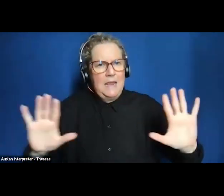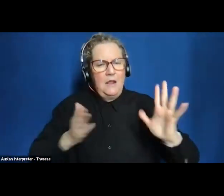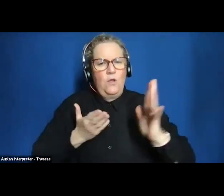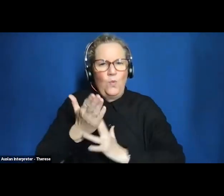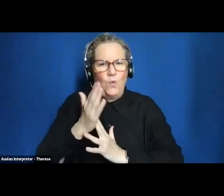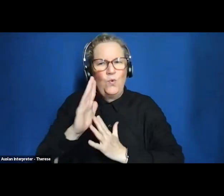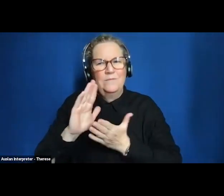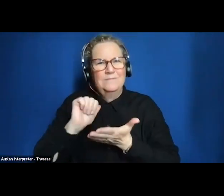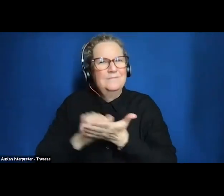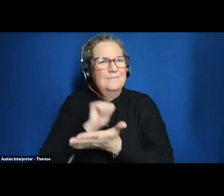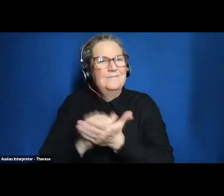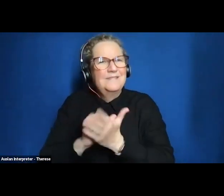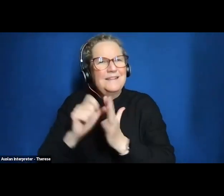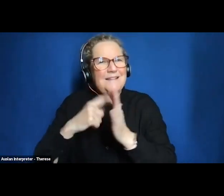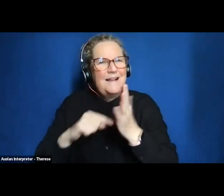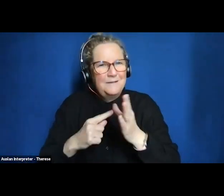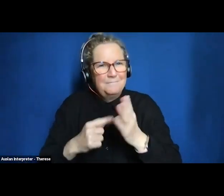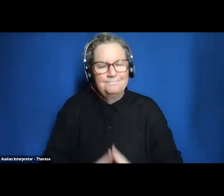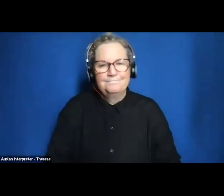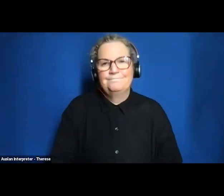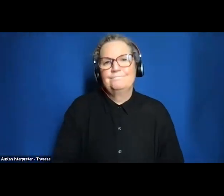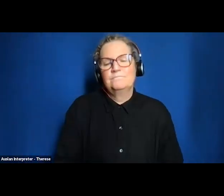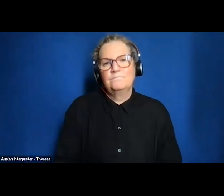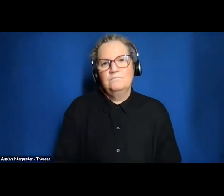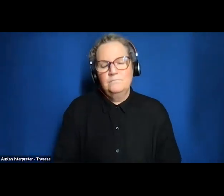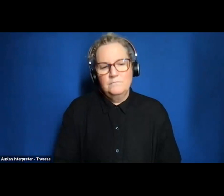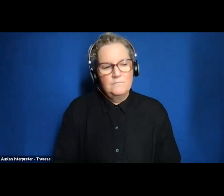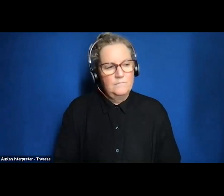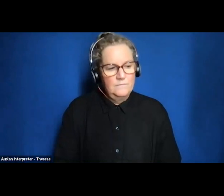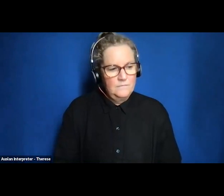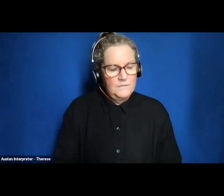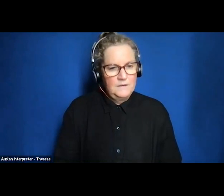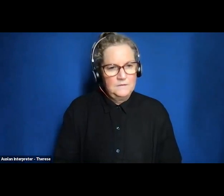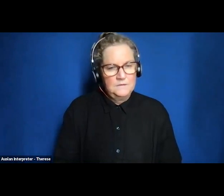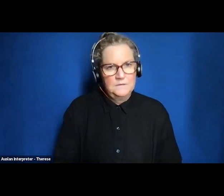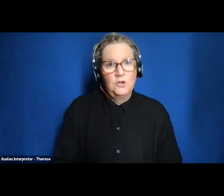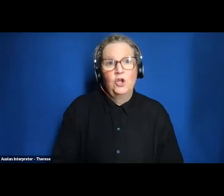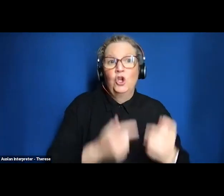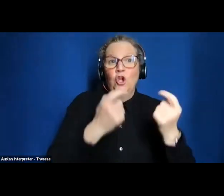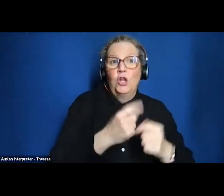in early 2020, which was early, and that this is the work of the Disability Royal Commission.